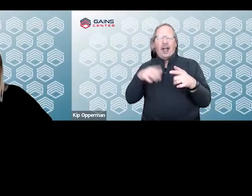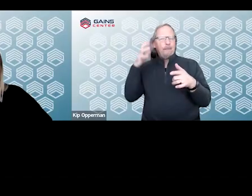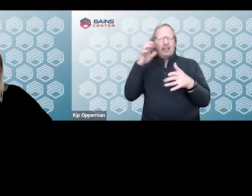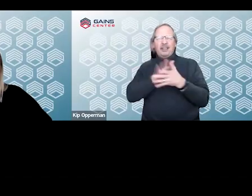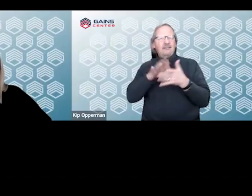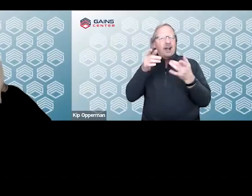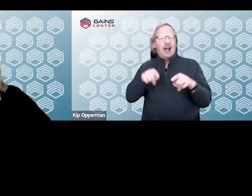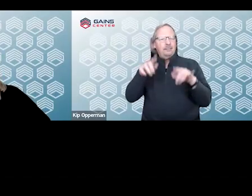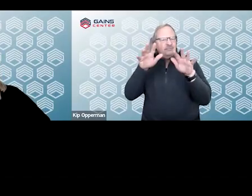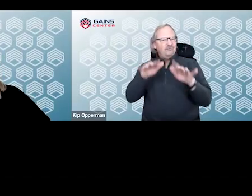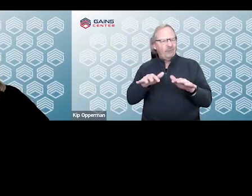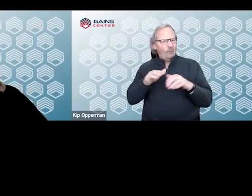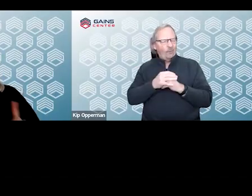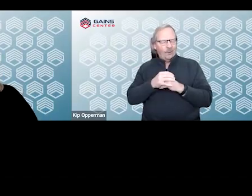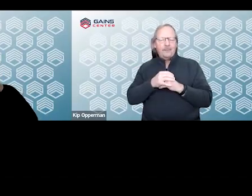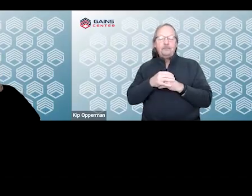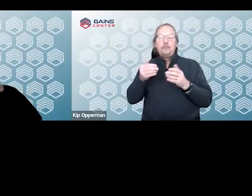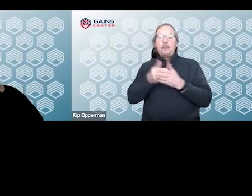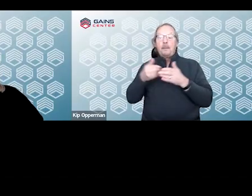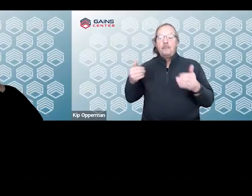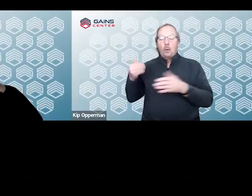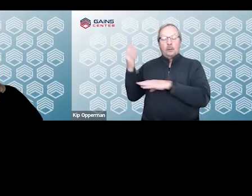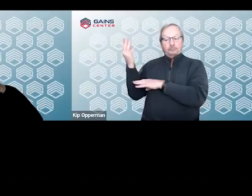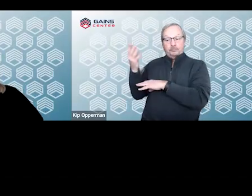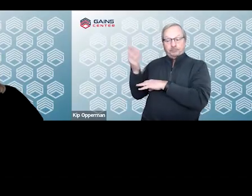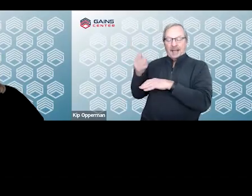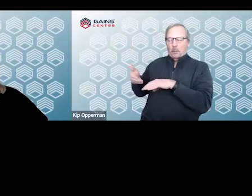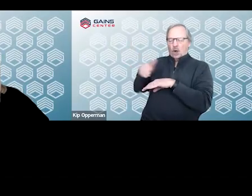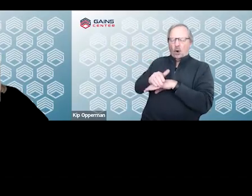So before we start the presentation, I'll cover just a few more introductory items.